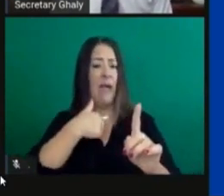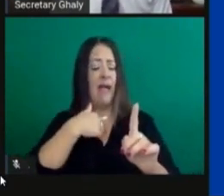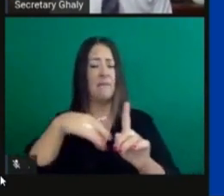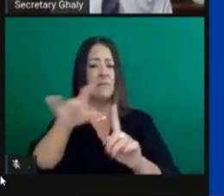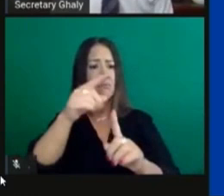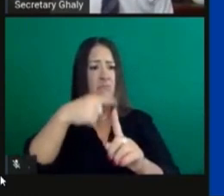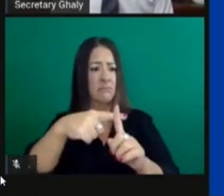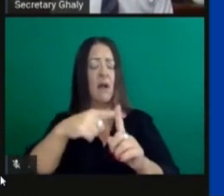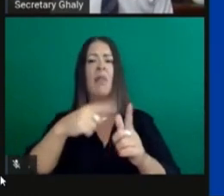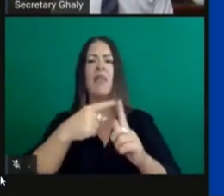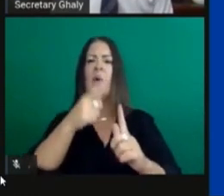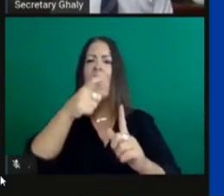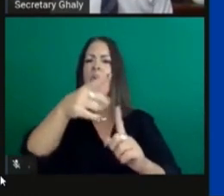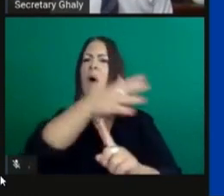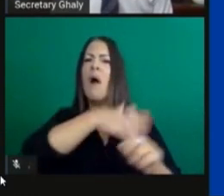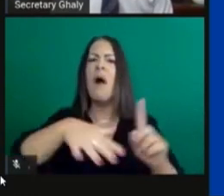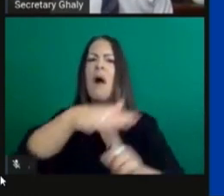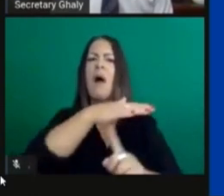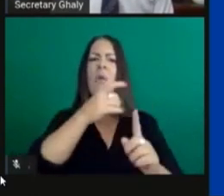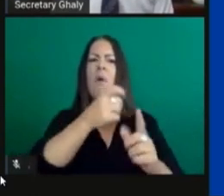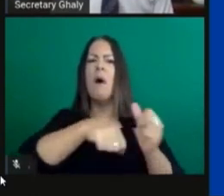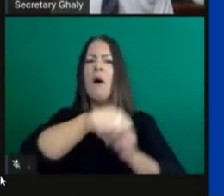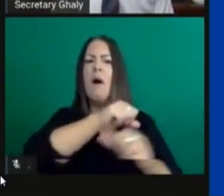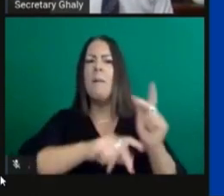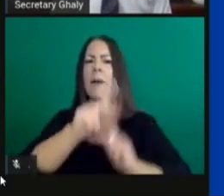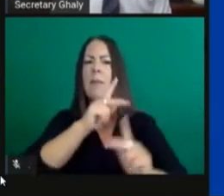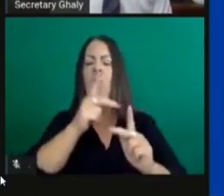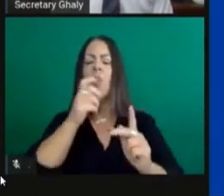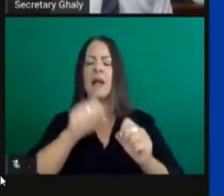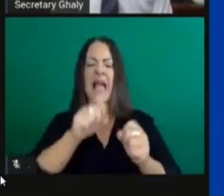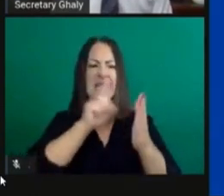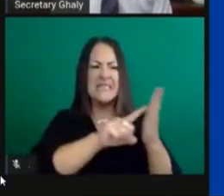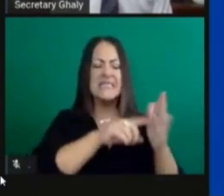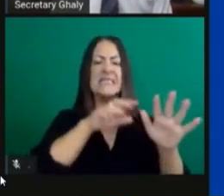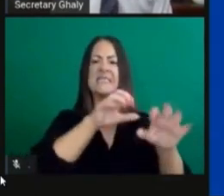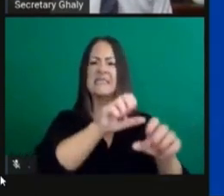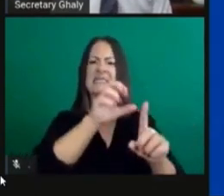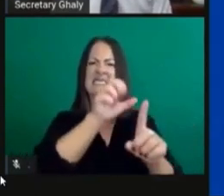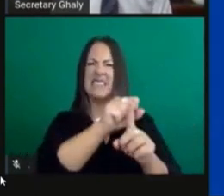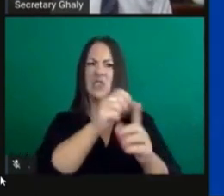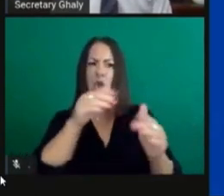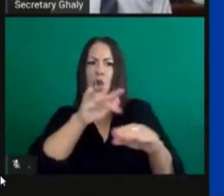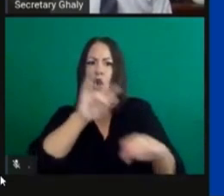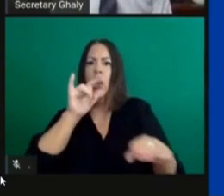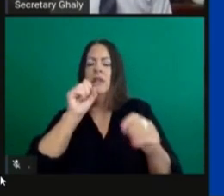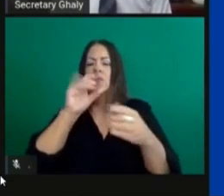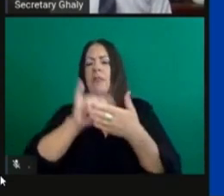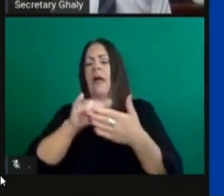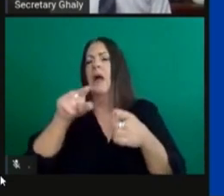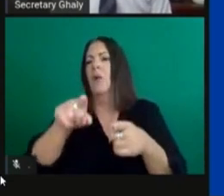INDIVIDUAL WHO WAS TESTED BUT ALSO ON THE CONTRACT TRACING EFFORT FROM THE PERSPECTIVE OF ISOLATION.